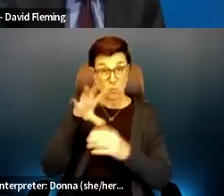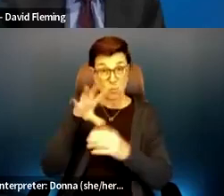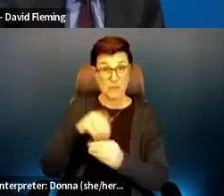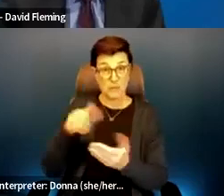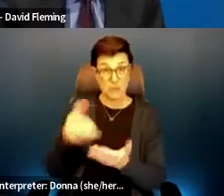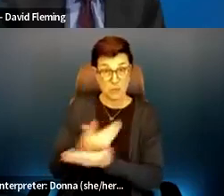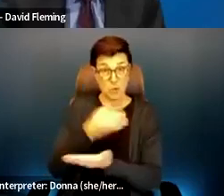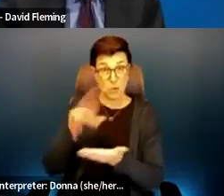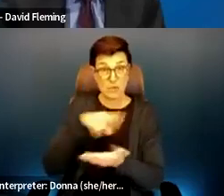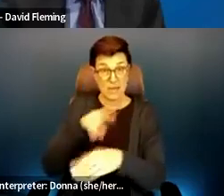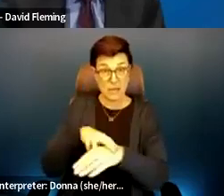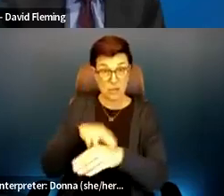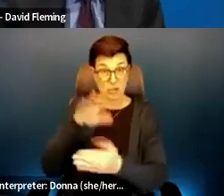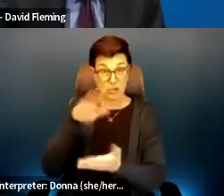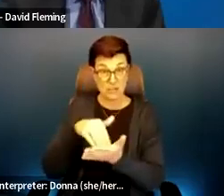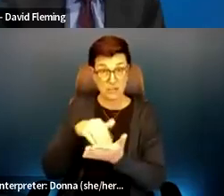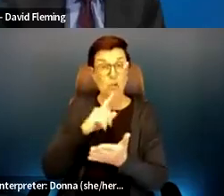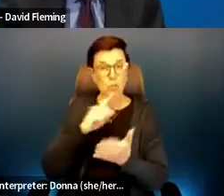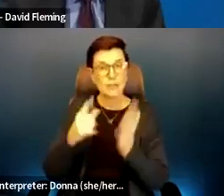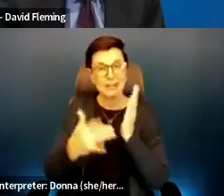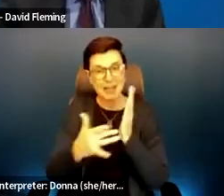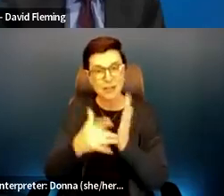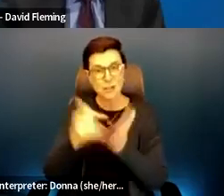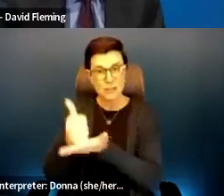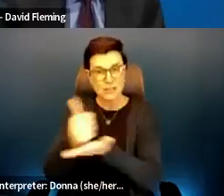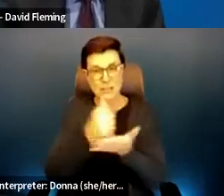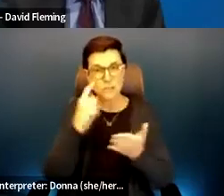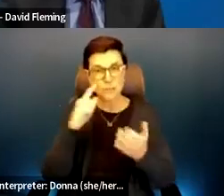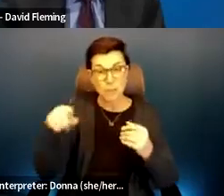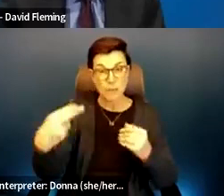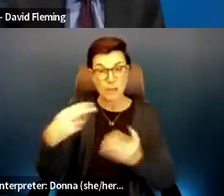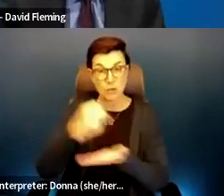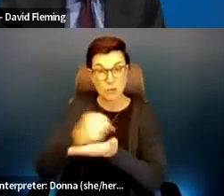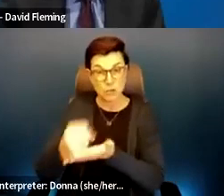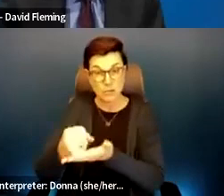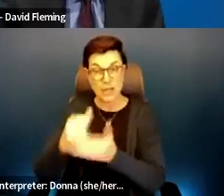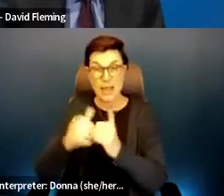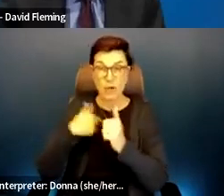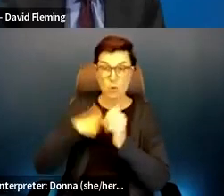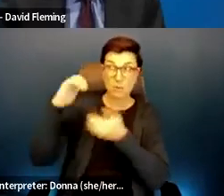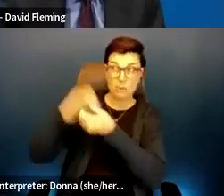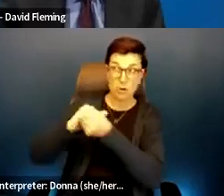around technical assistance for public health accreditation and how we work with FAB and other partners in thinking about that.